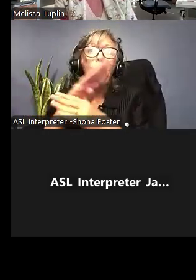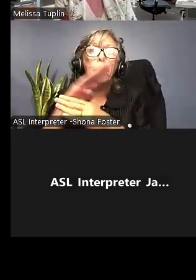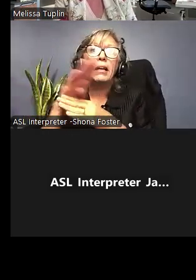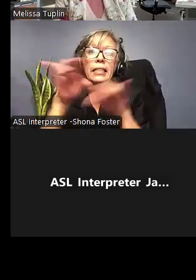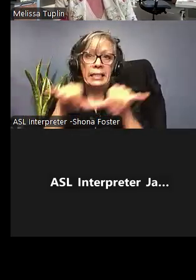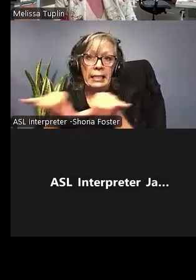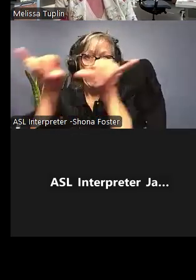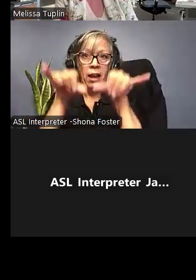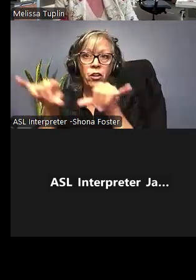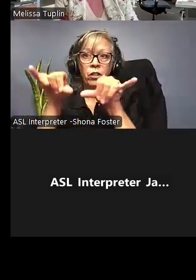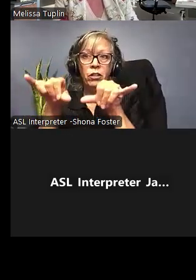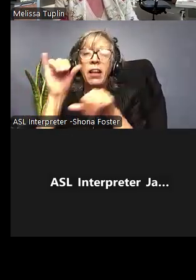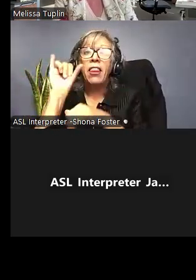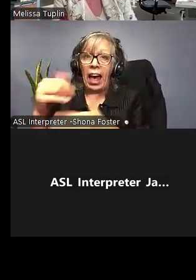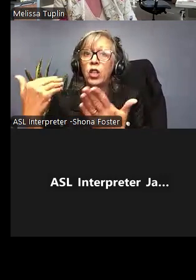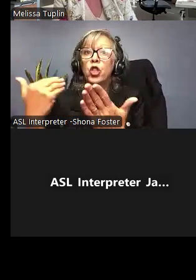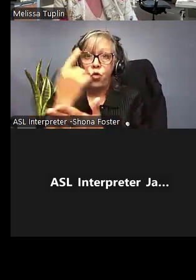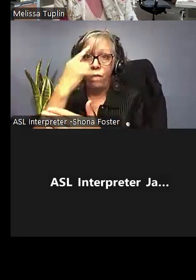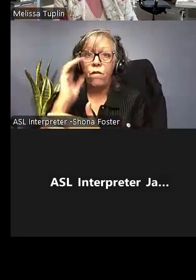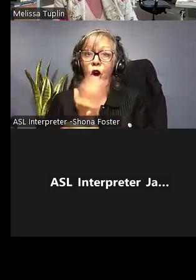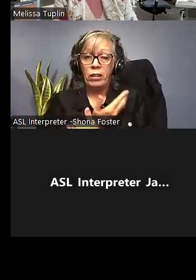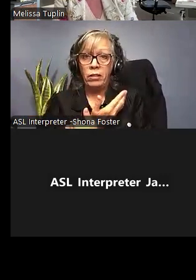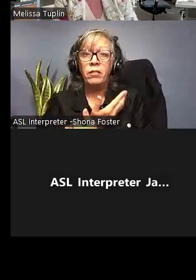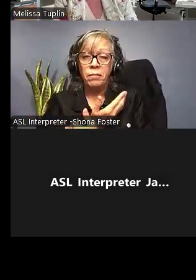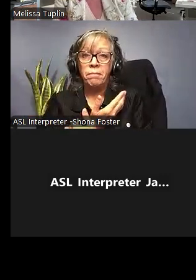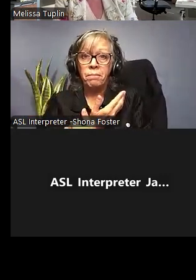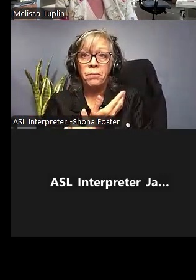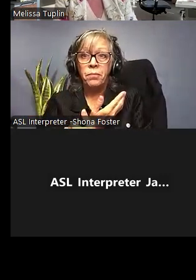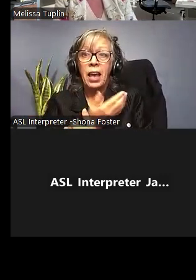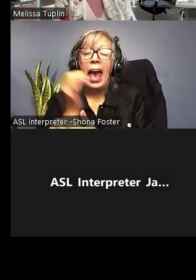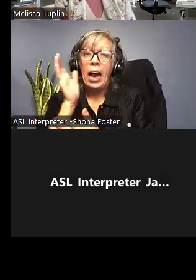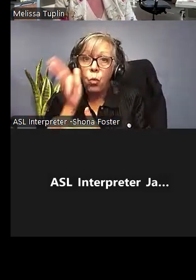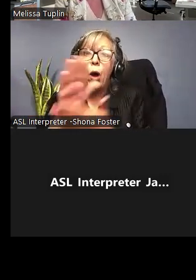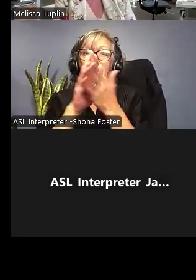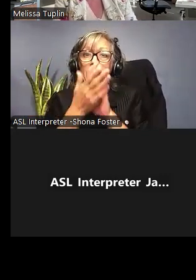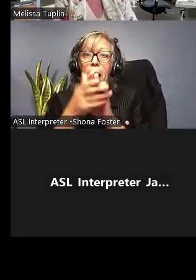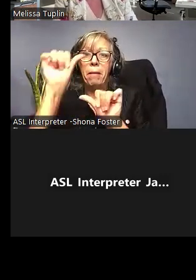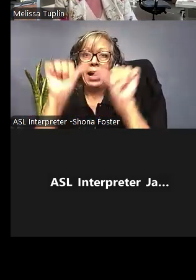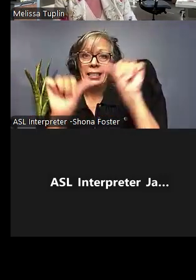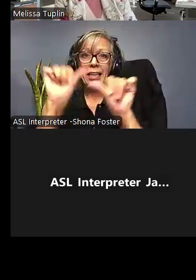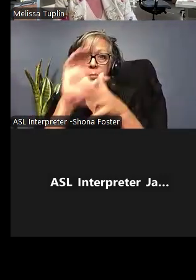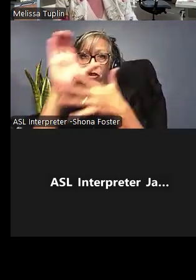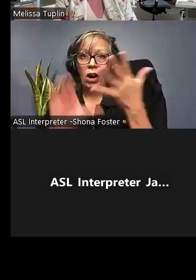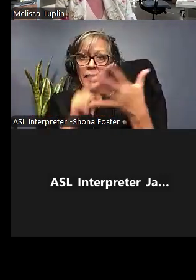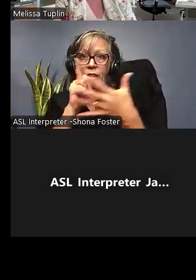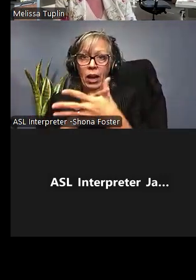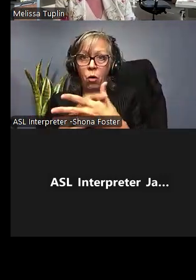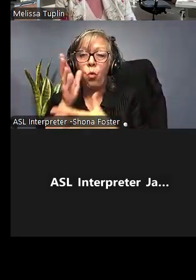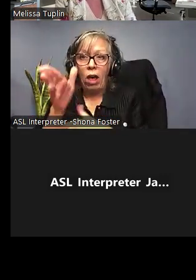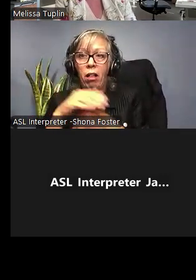new to CADA and will be an assessment criteria, and if organizations do not currently meet that